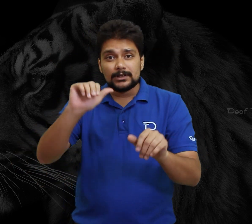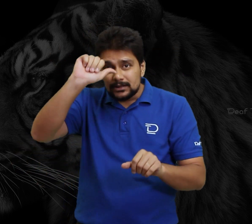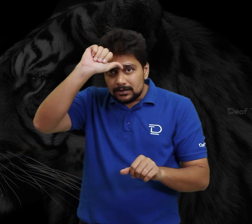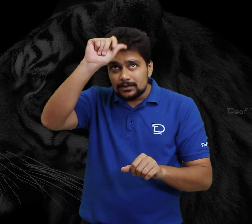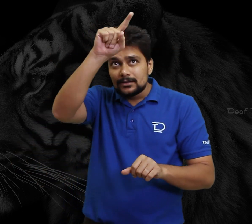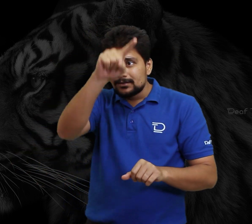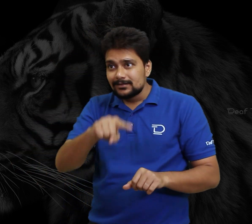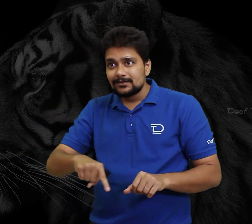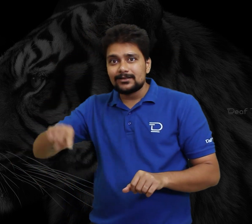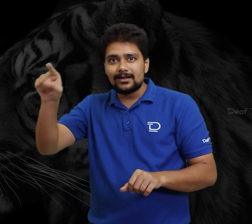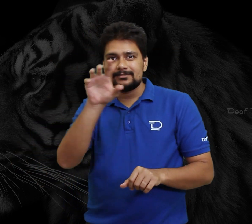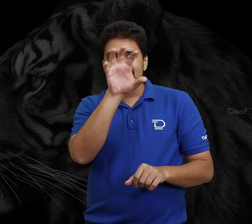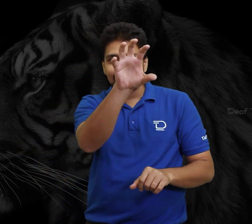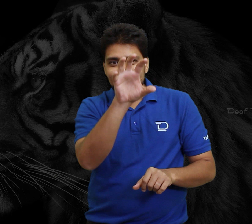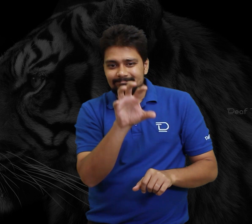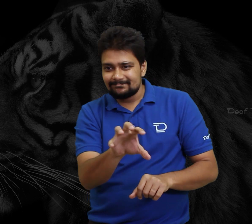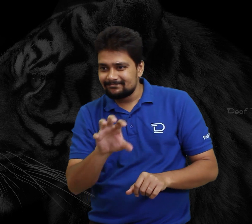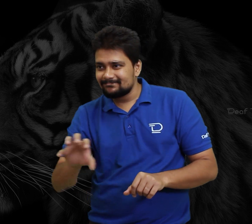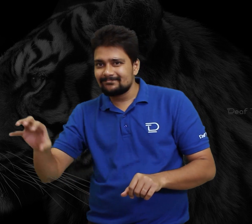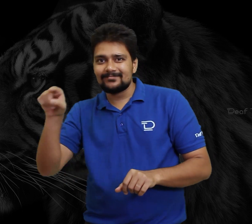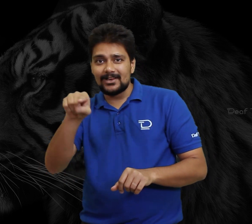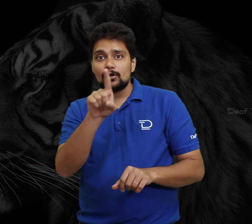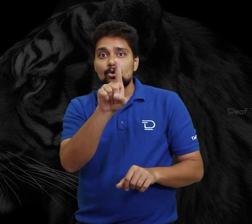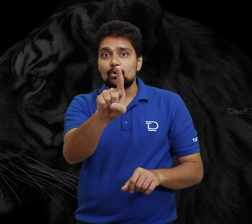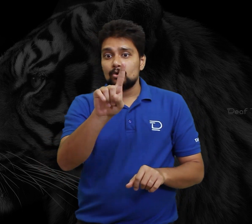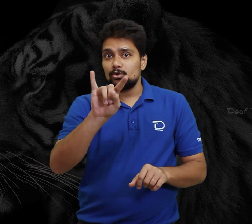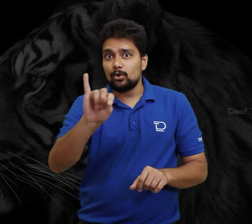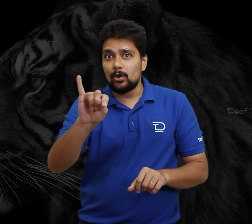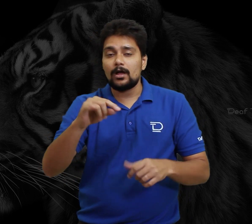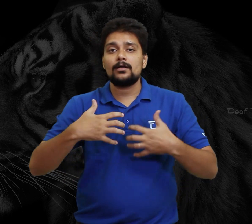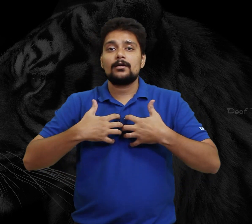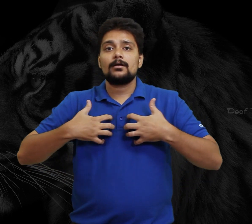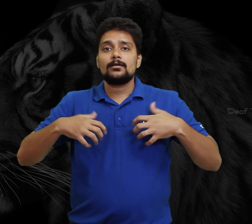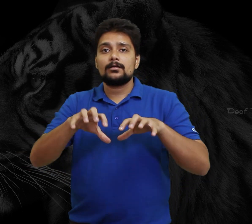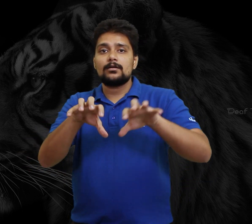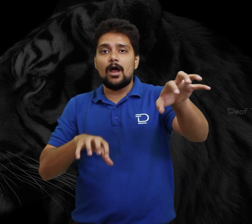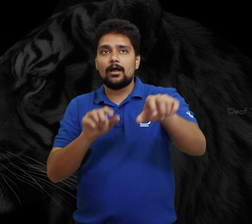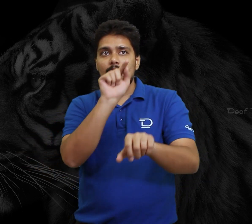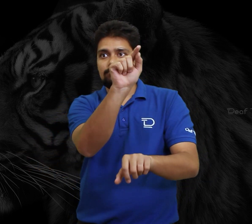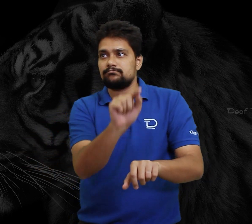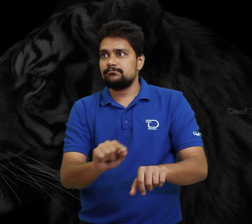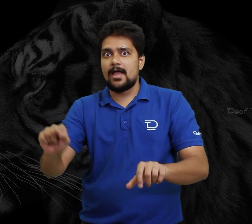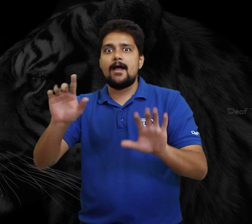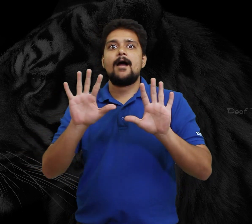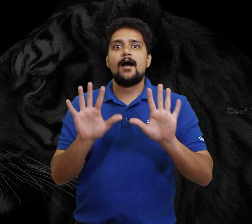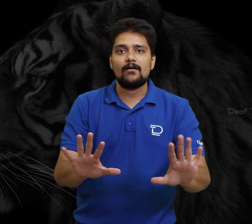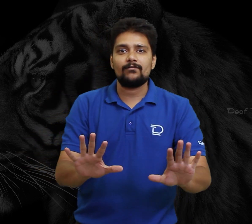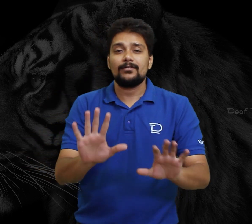was distributed across 16 states of India,